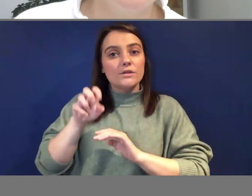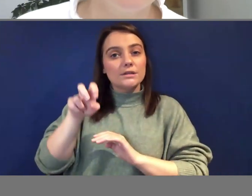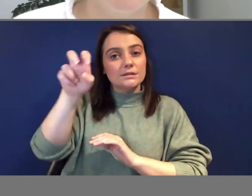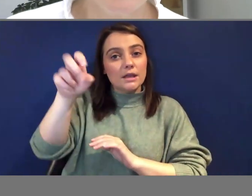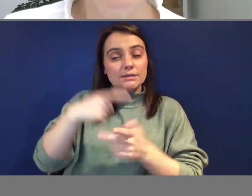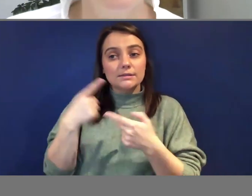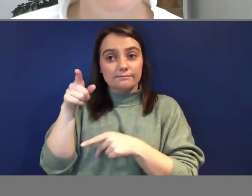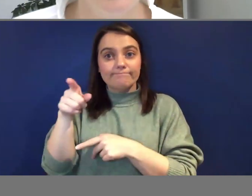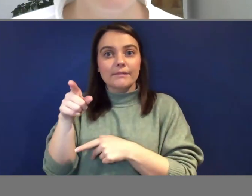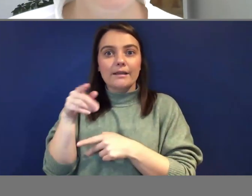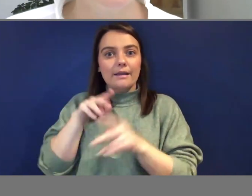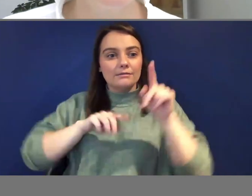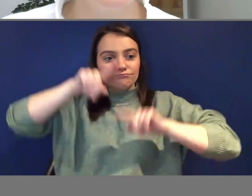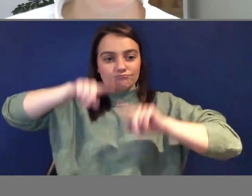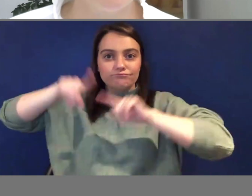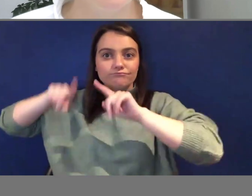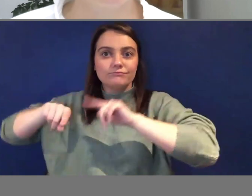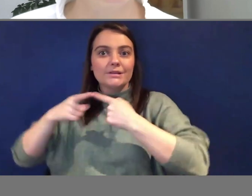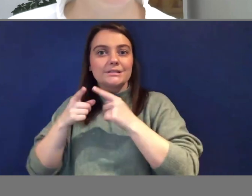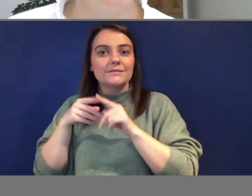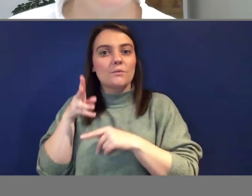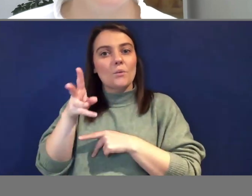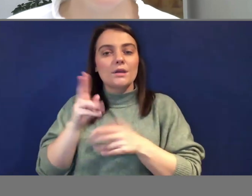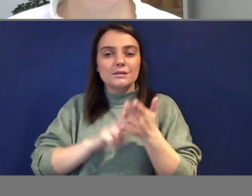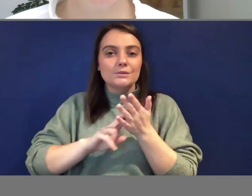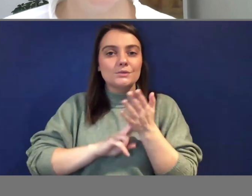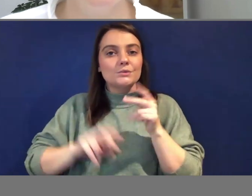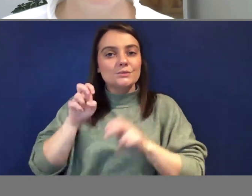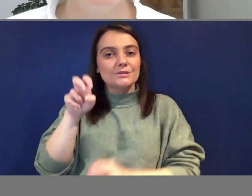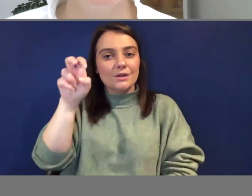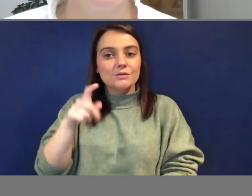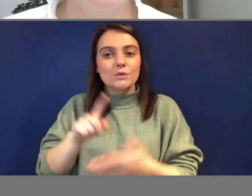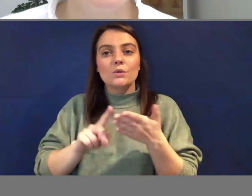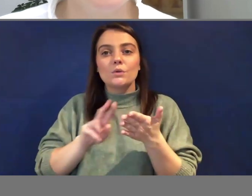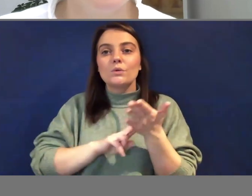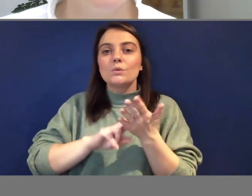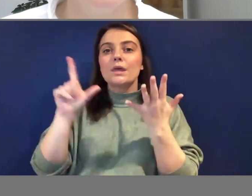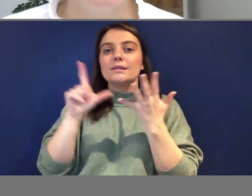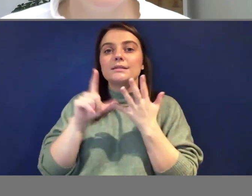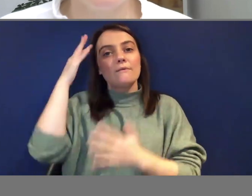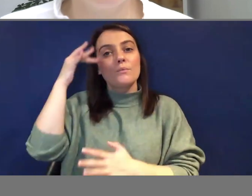considerably we can use the seven principles of Universal Design when we're designing stairs and